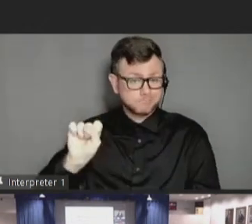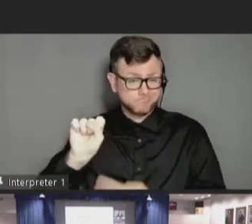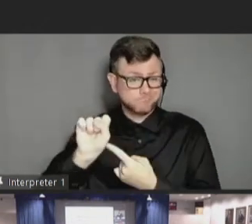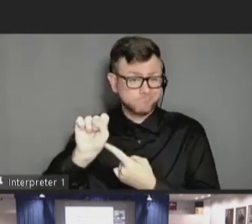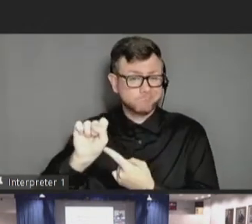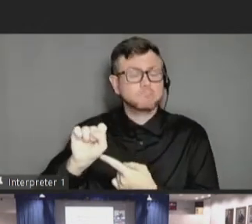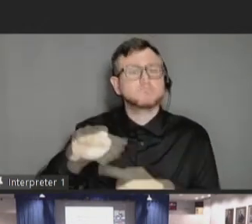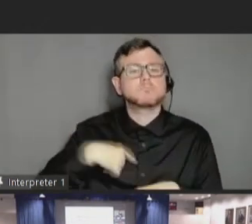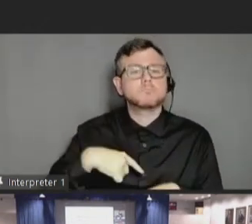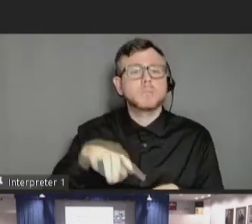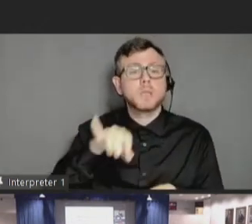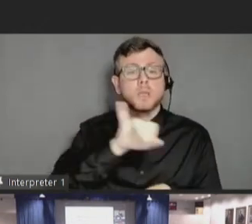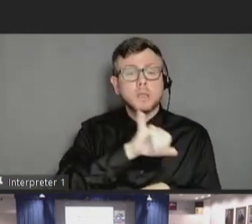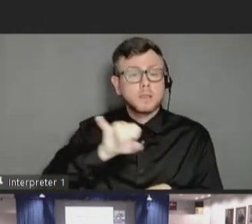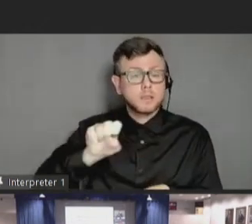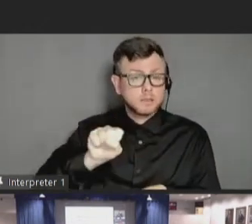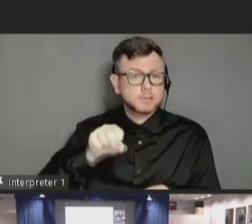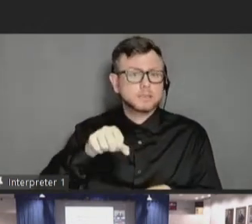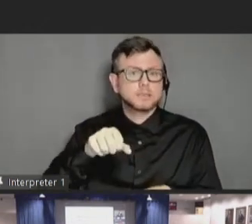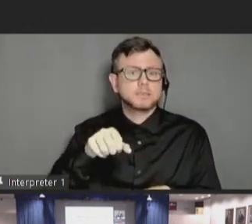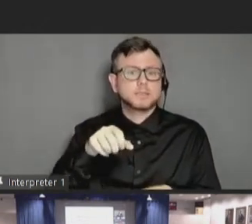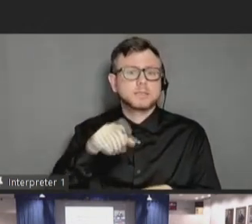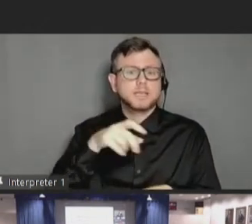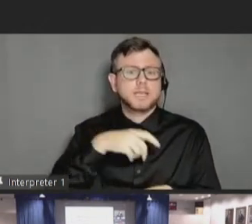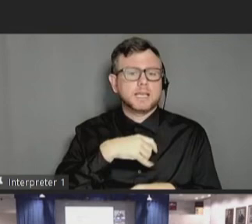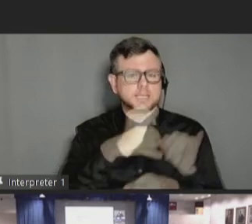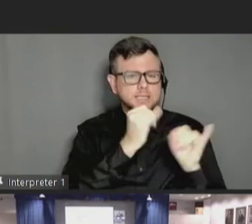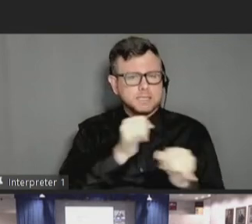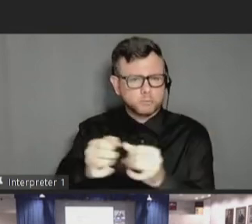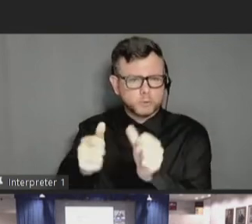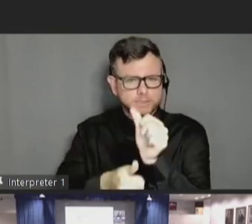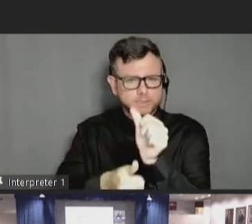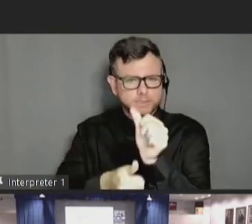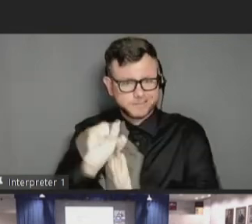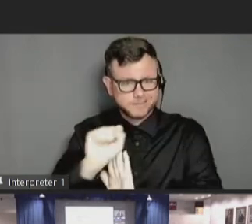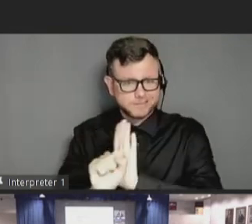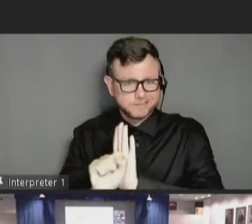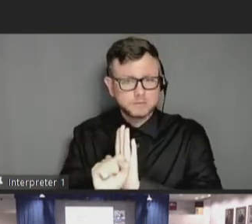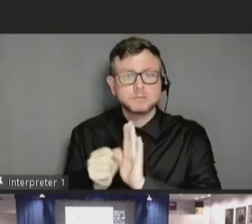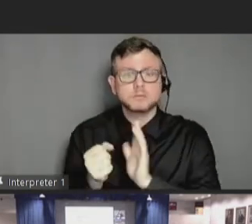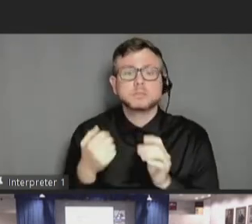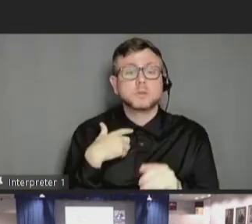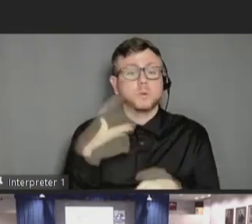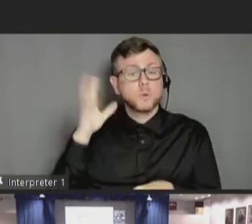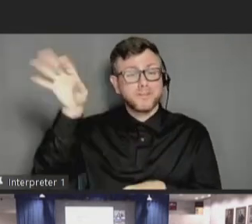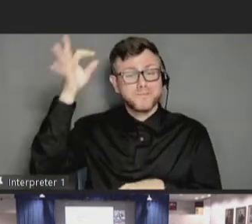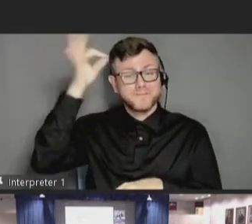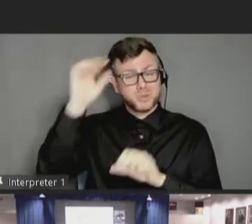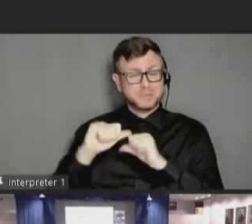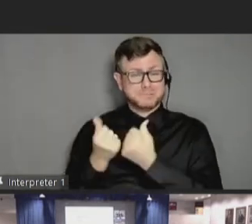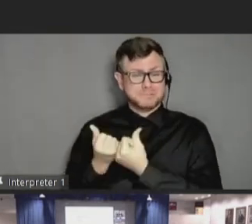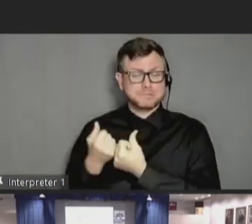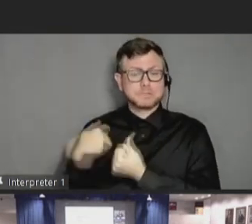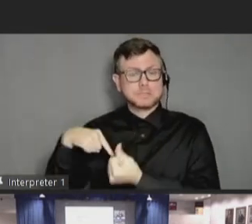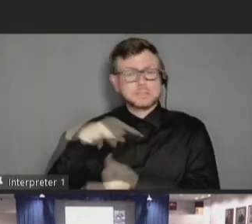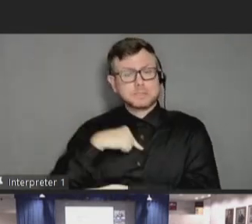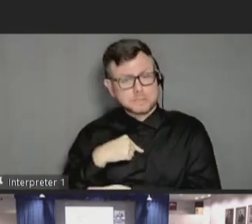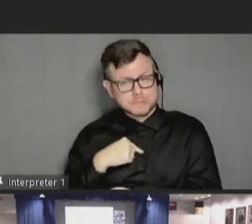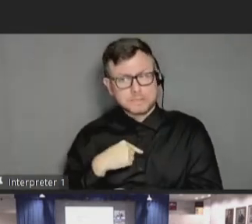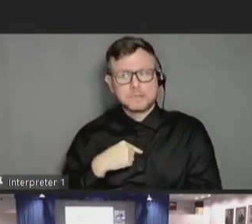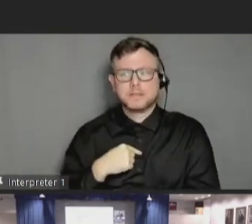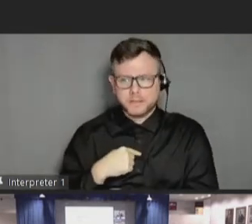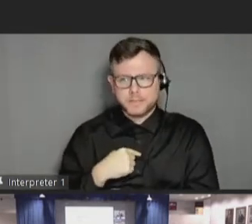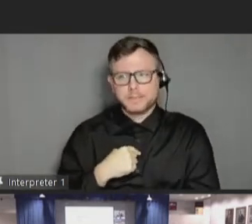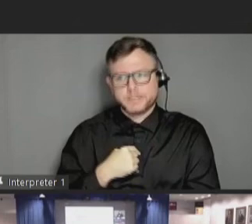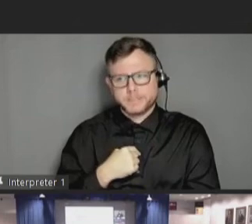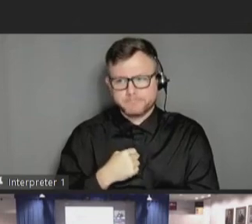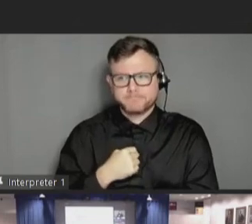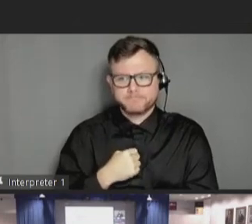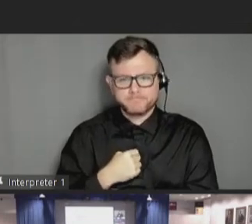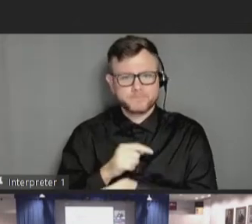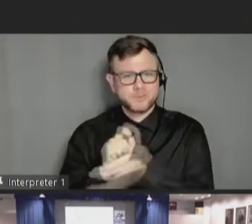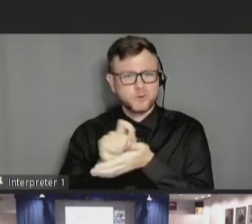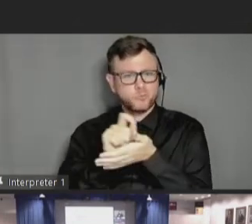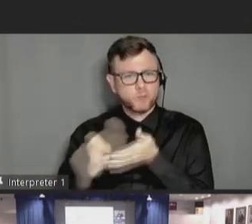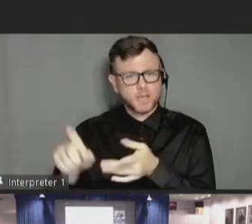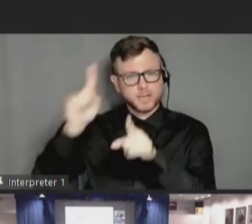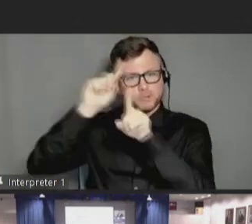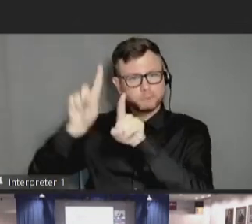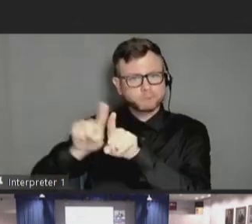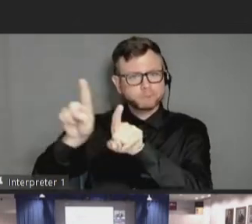IIS is individual to each state. So, as a federal agency, we've had to write agreements with each